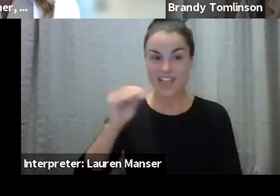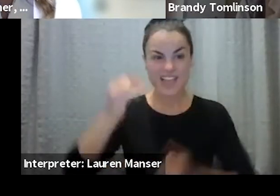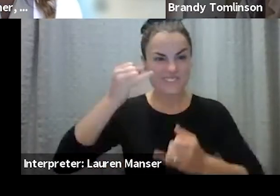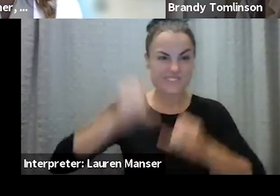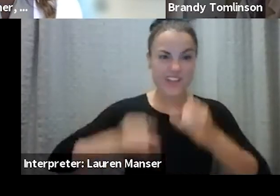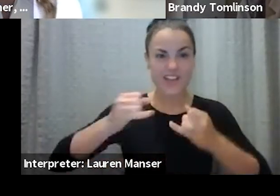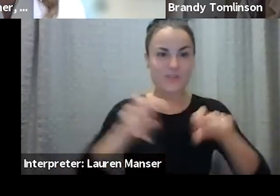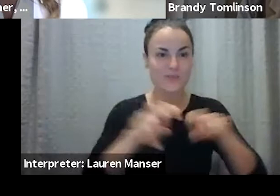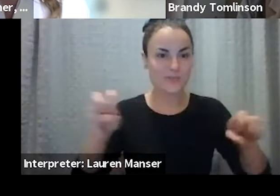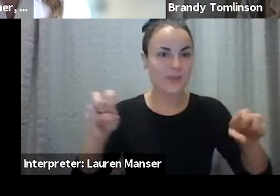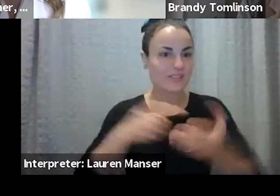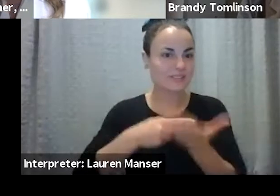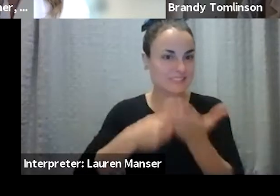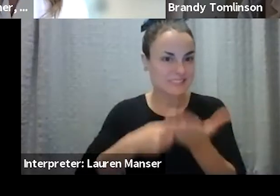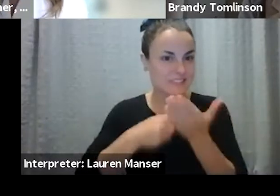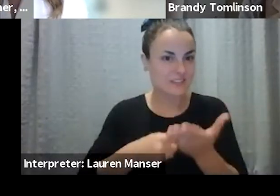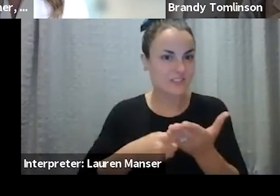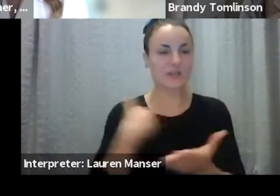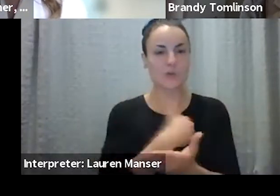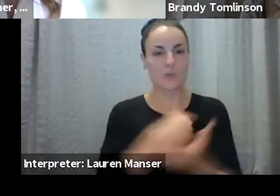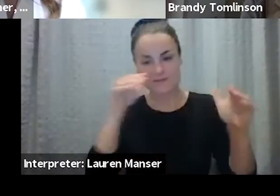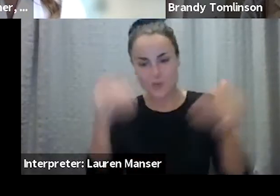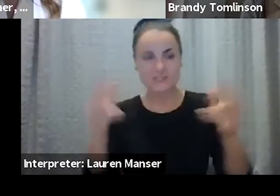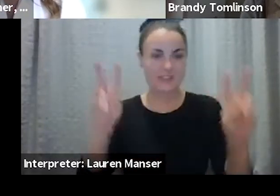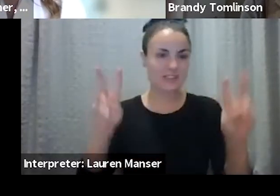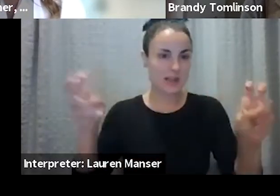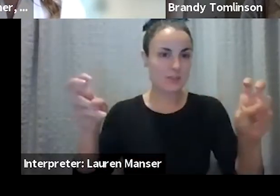on our series around disclosure and disability. We've had three others so far on employment education